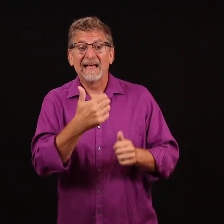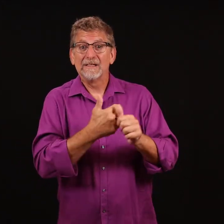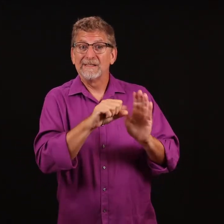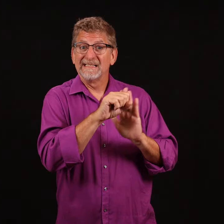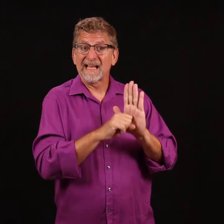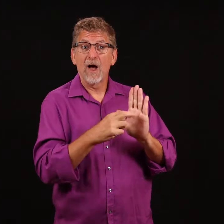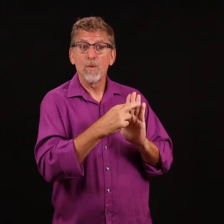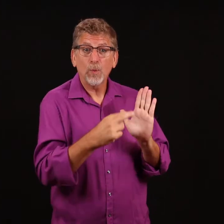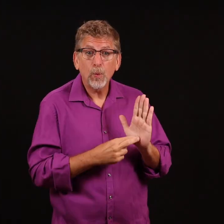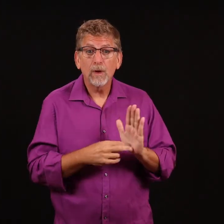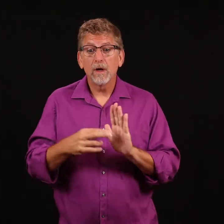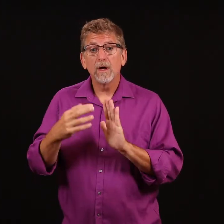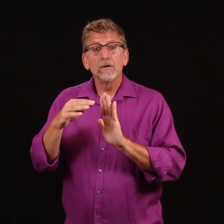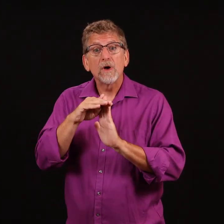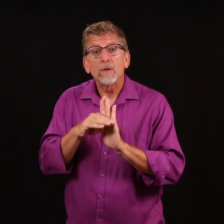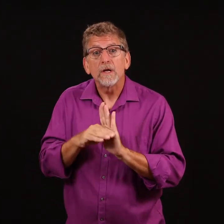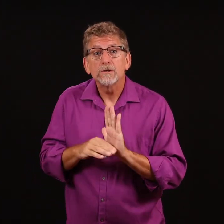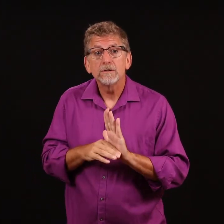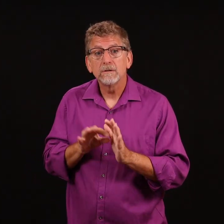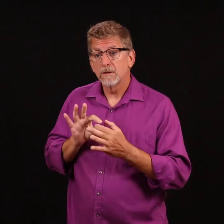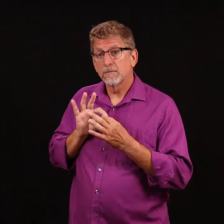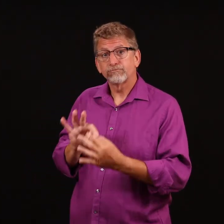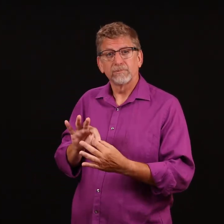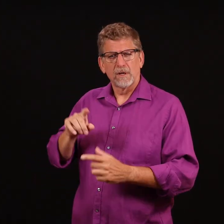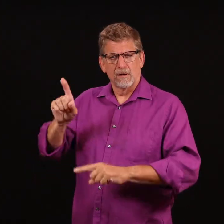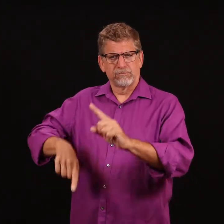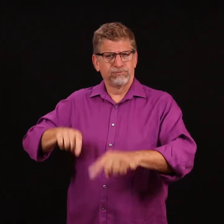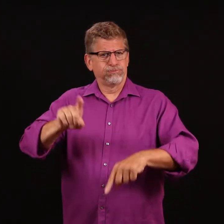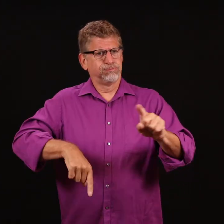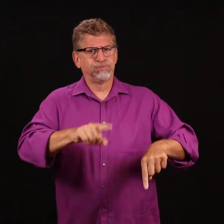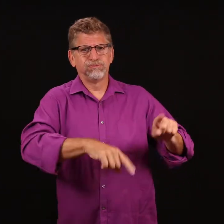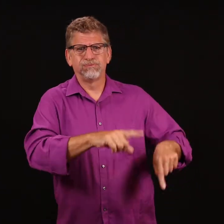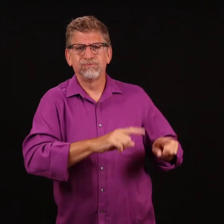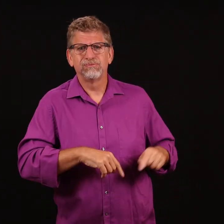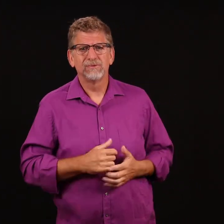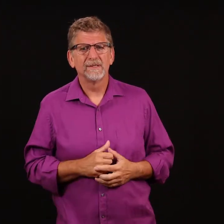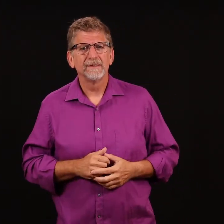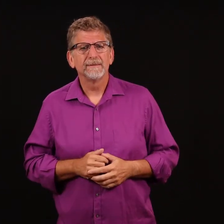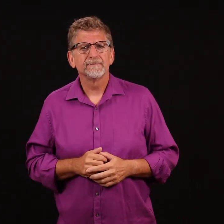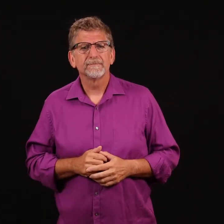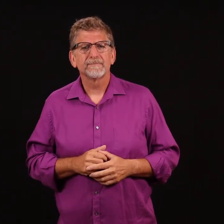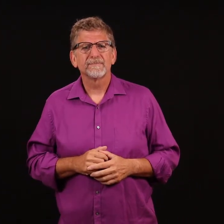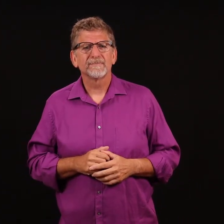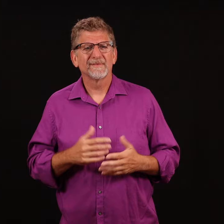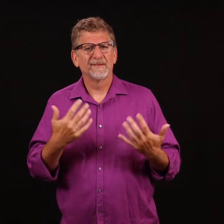Each state's rules, regulations, and relations vary.